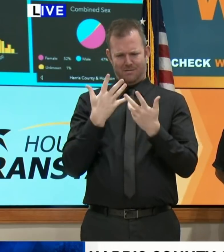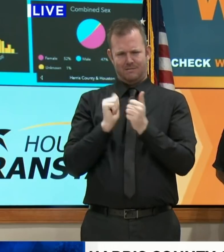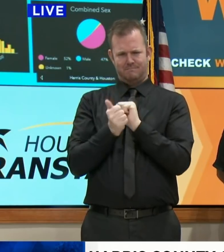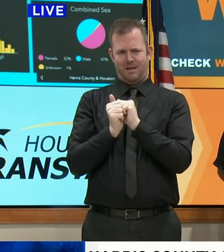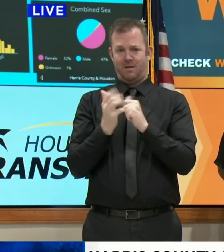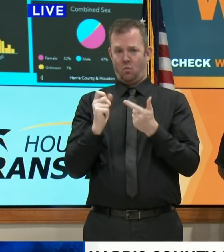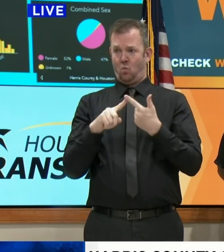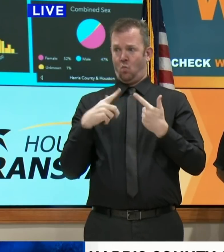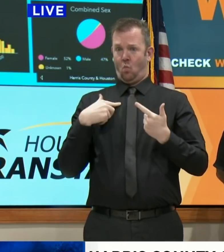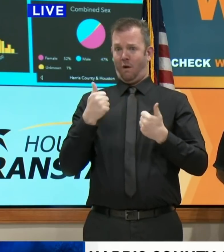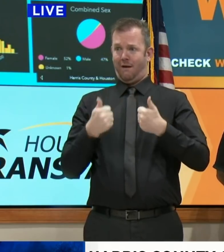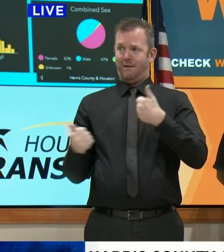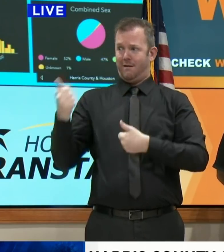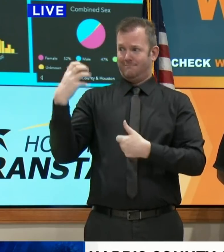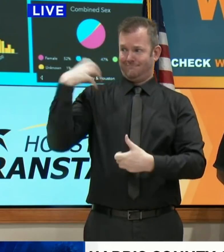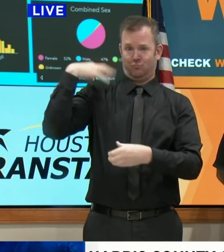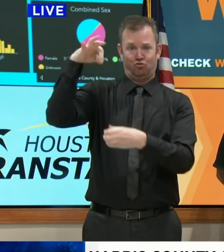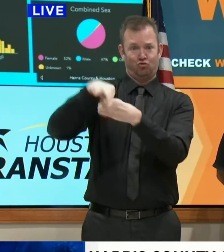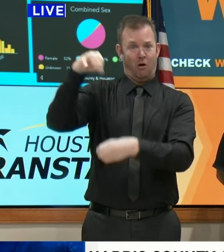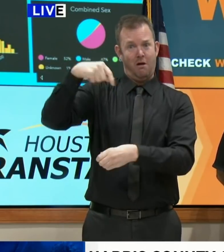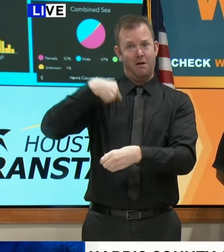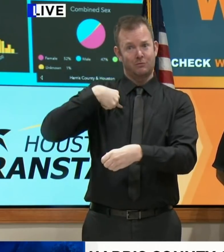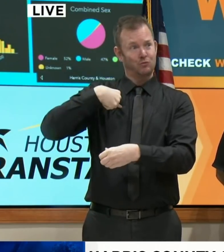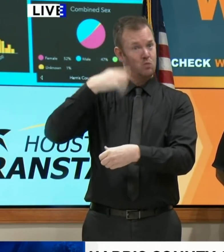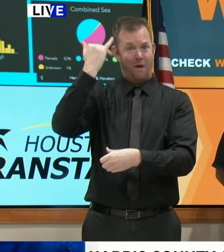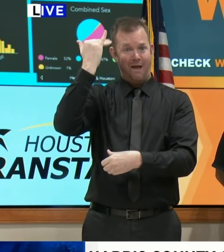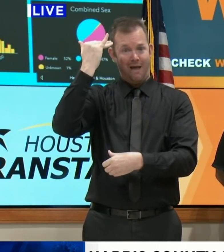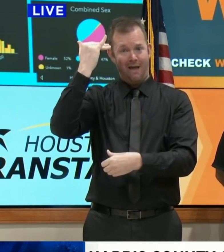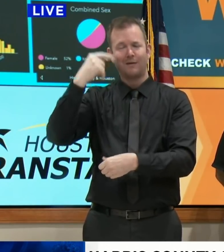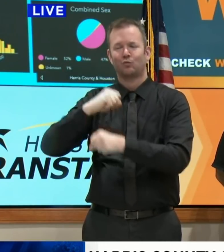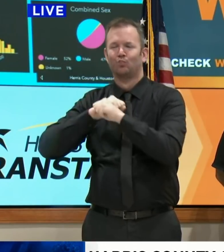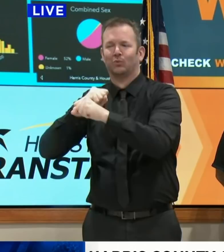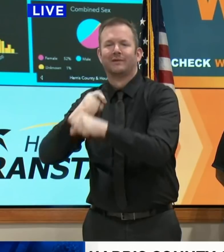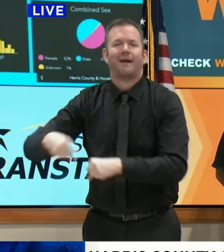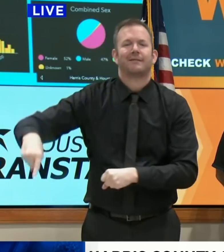a resilient community has always been a priority I ran always been a priority I ran for office